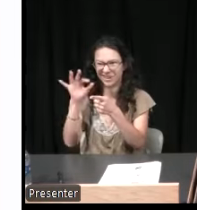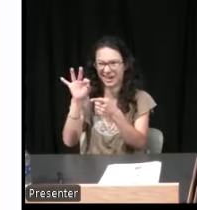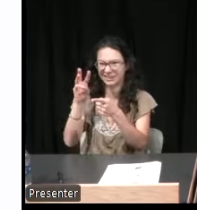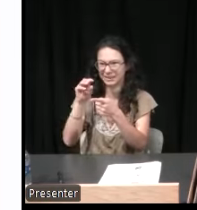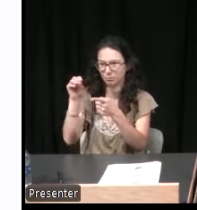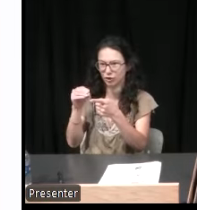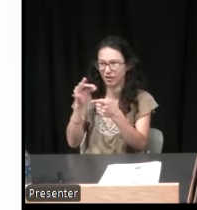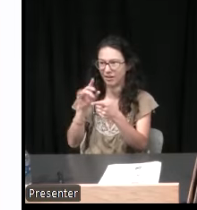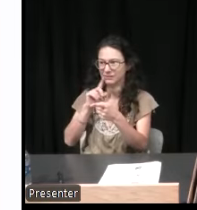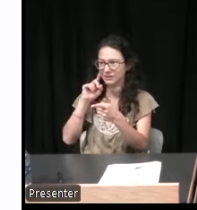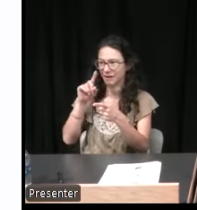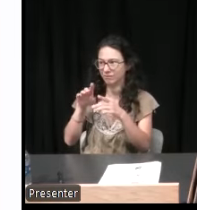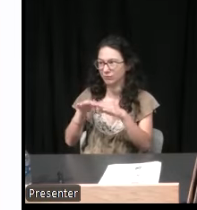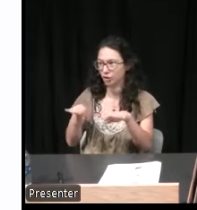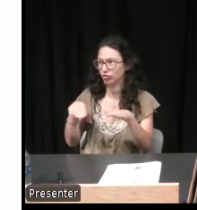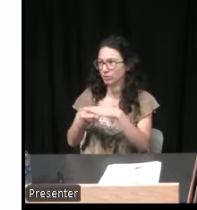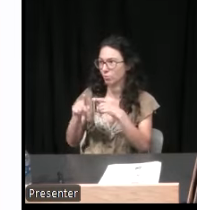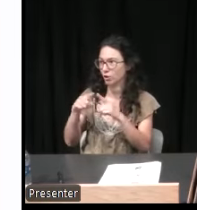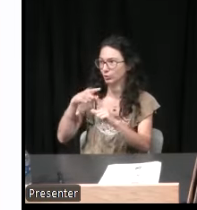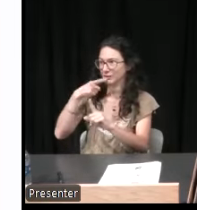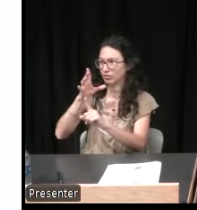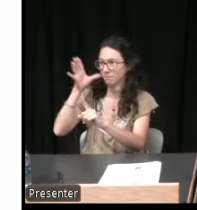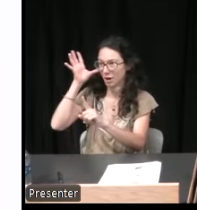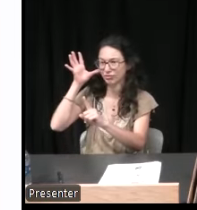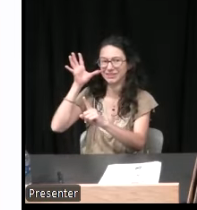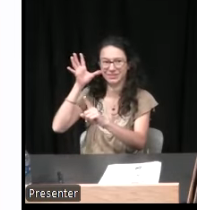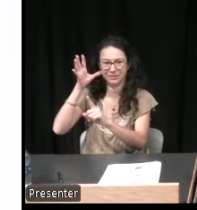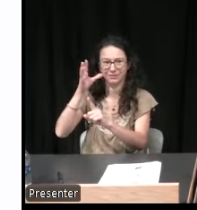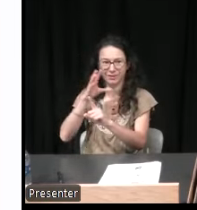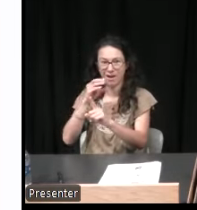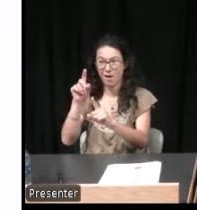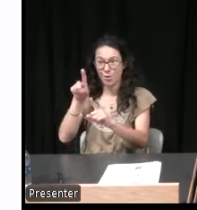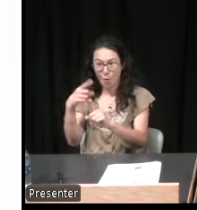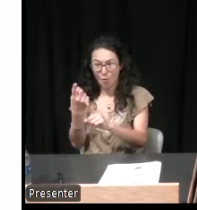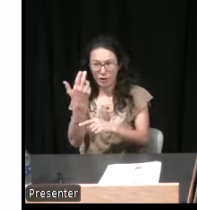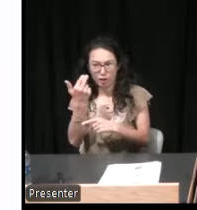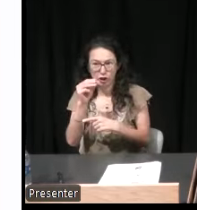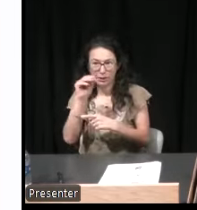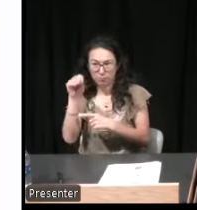have deaf parents and so they have access to that information but the actual statistics are that 90